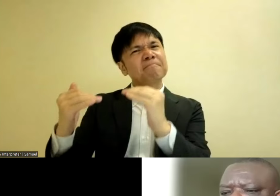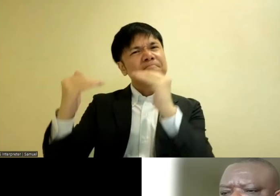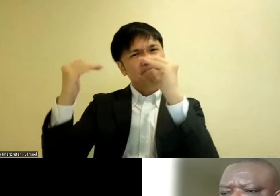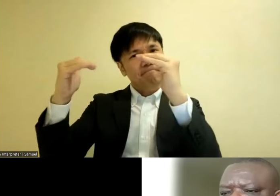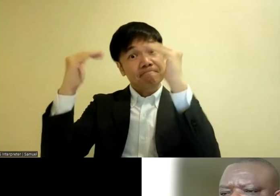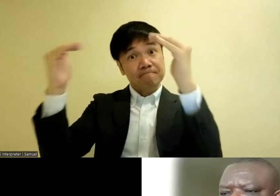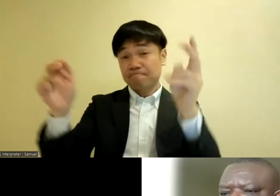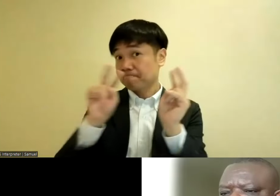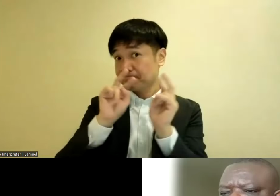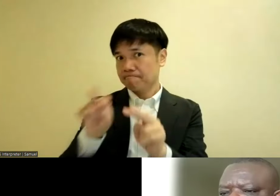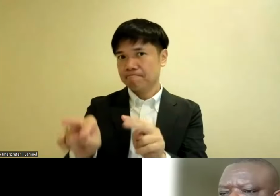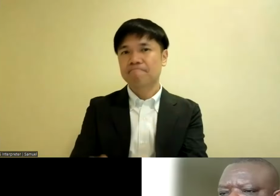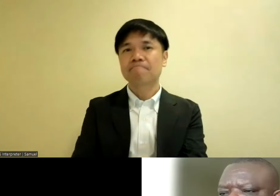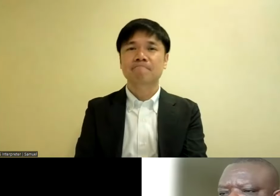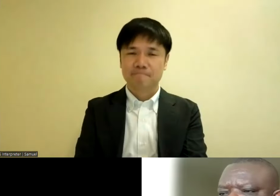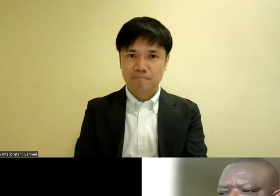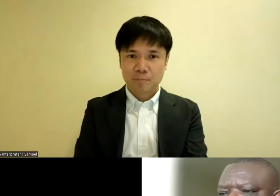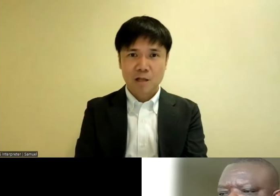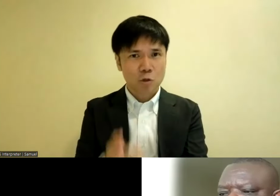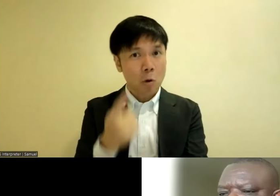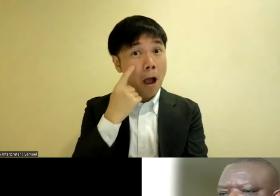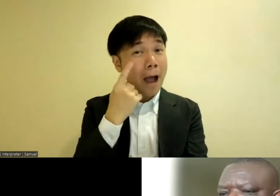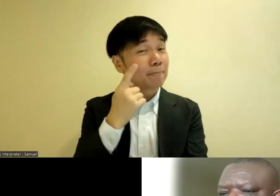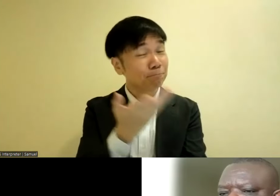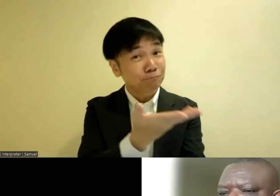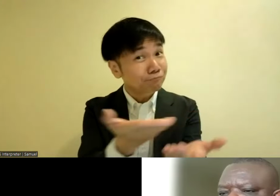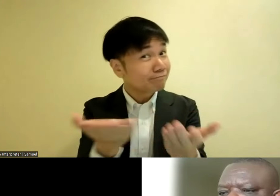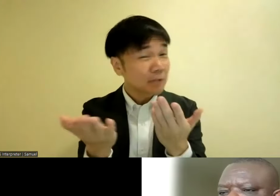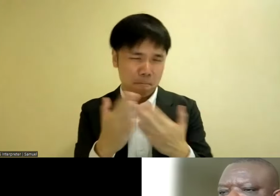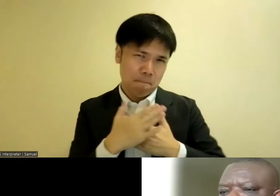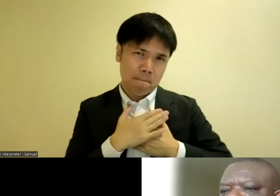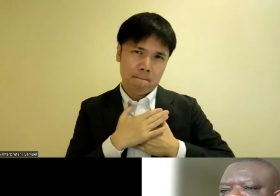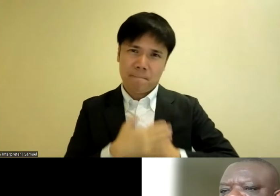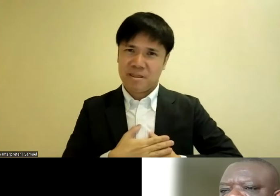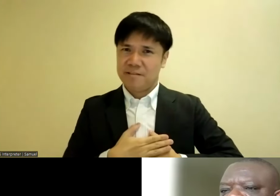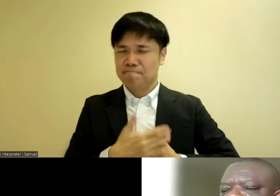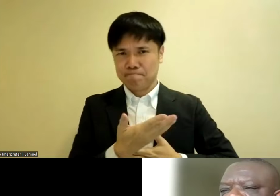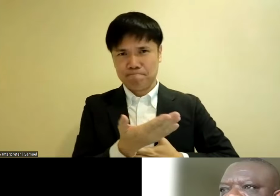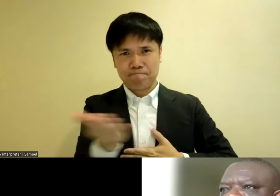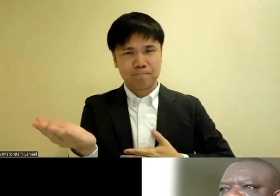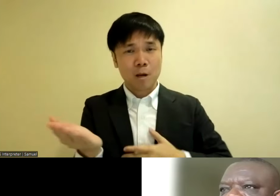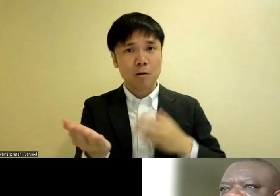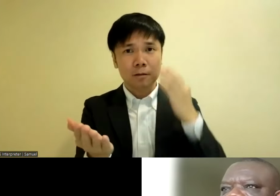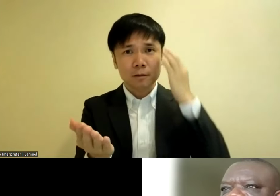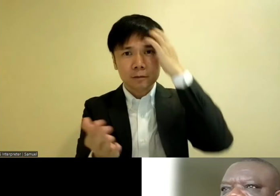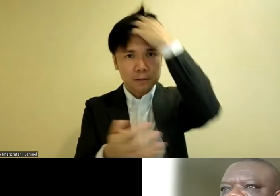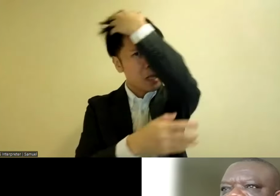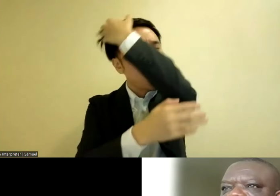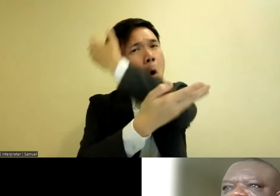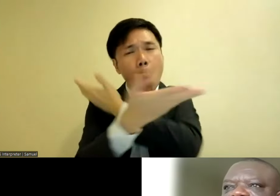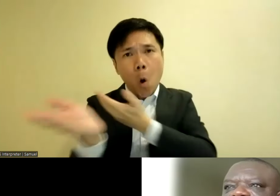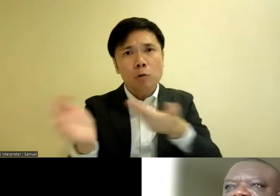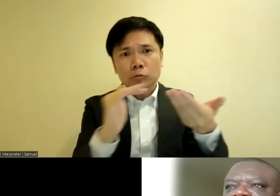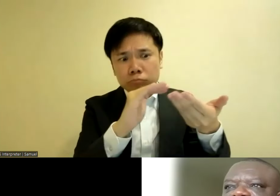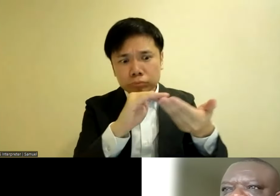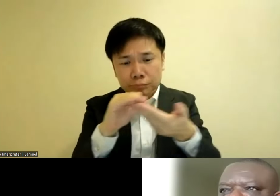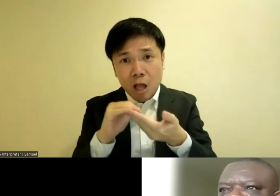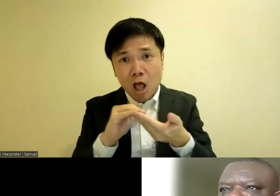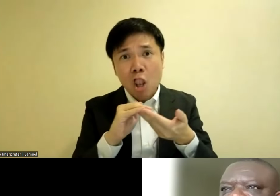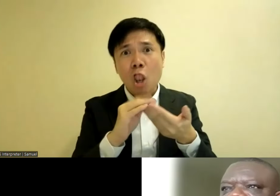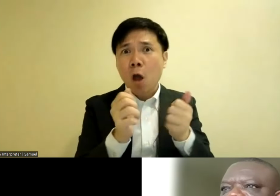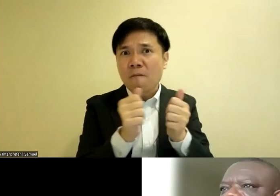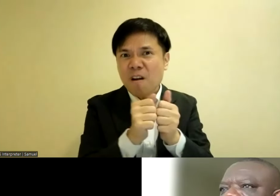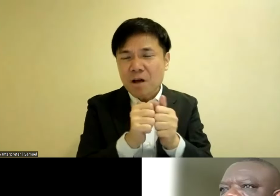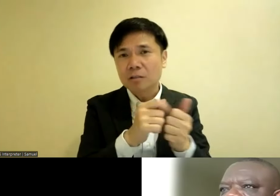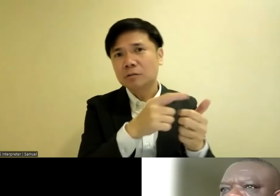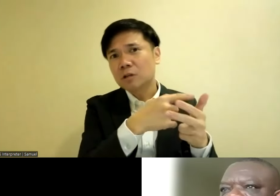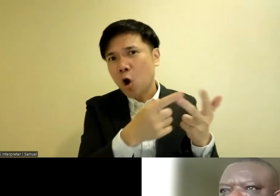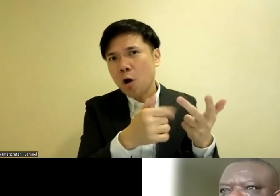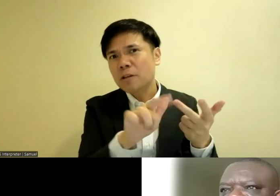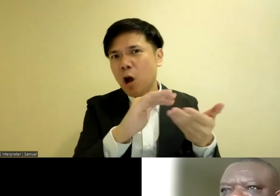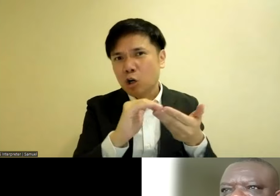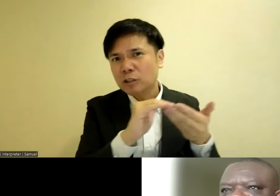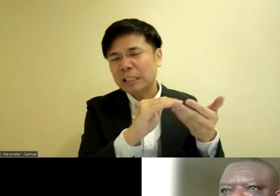So I really love that we all make sure our friends, new converts, everybody has made